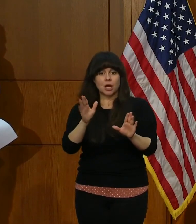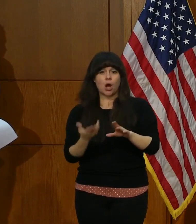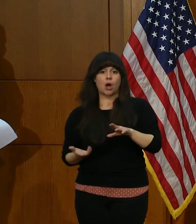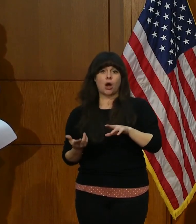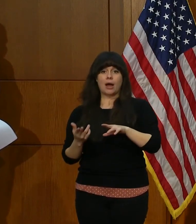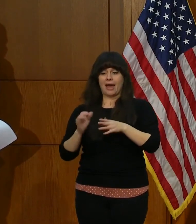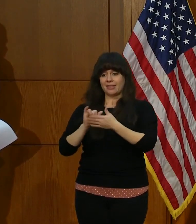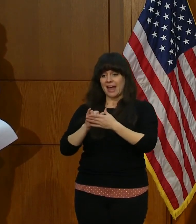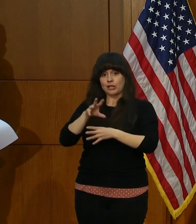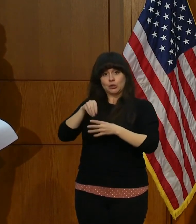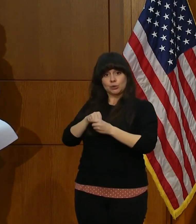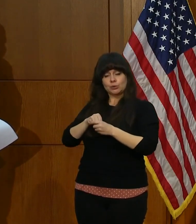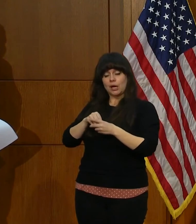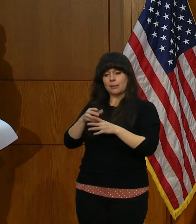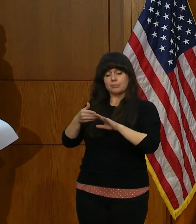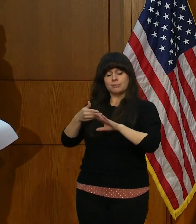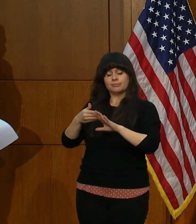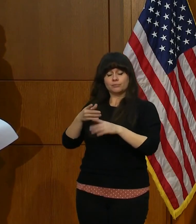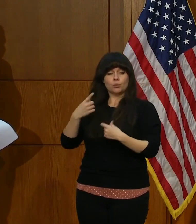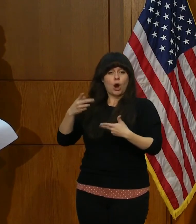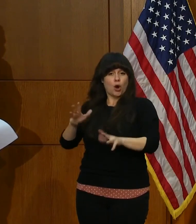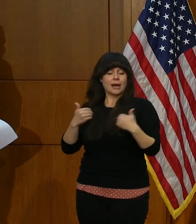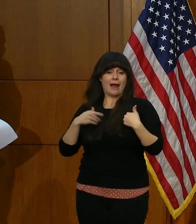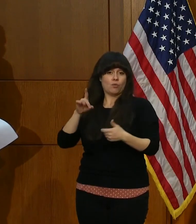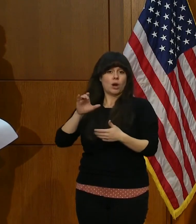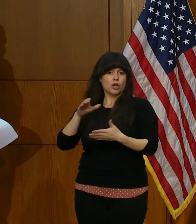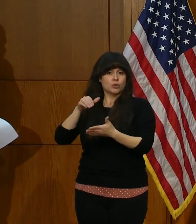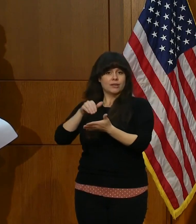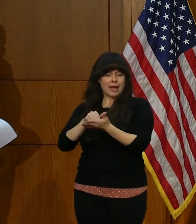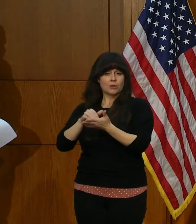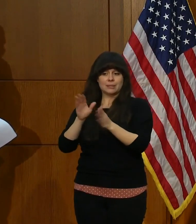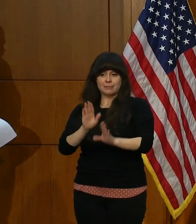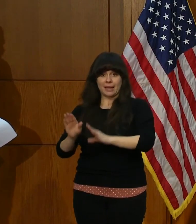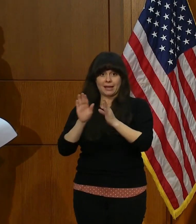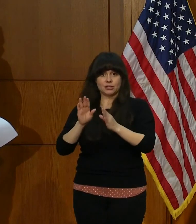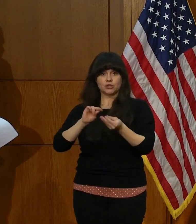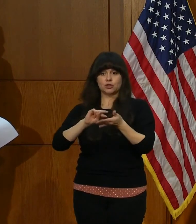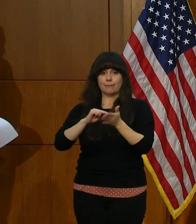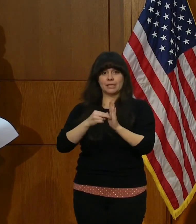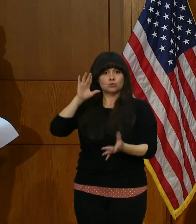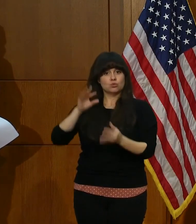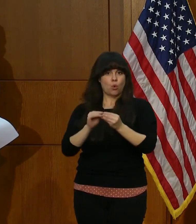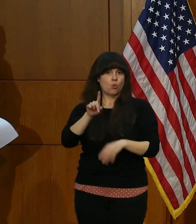MORE SHOTS BY THIS SUNDAY ON TOP OF THE 175,000 THAT WERE